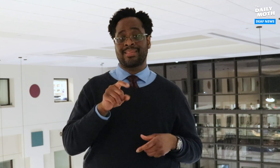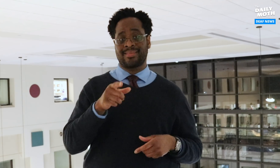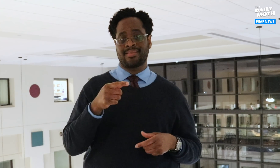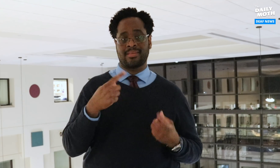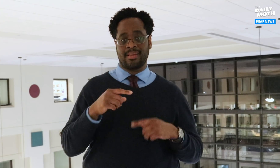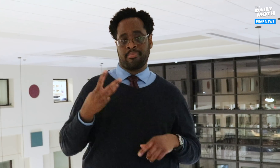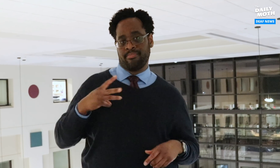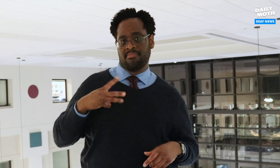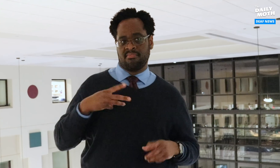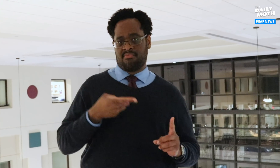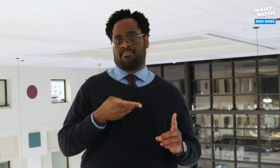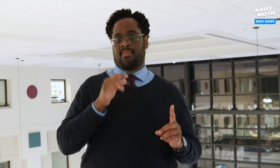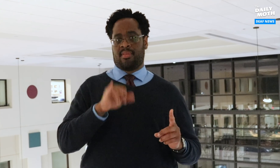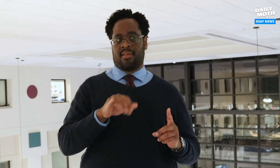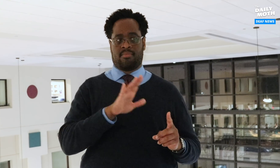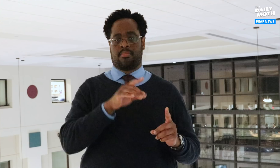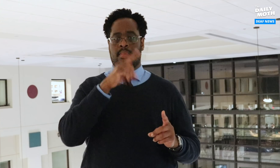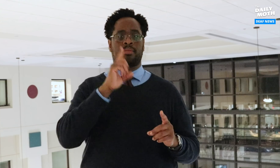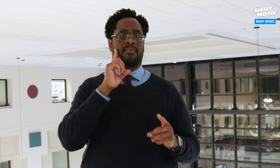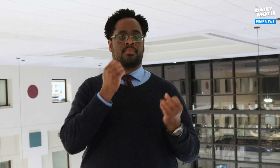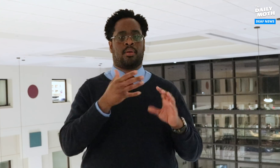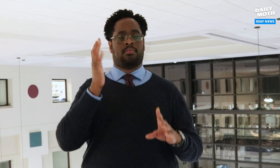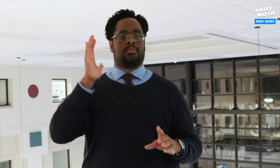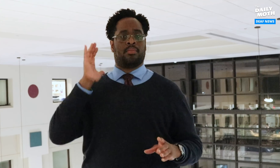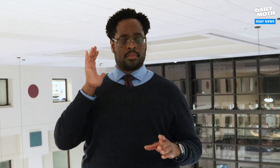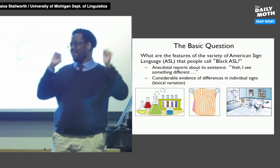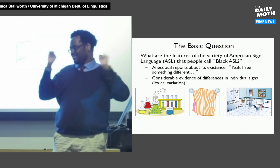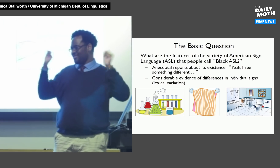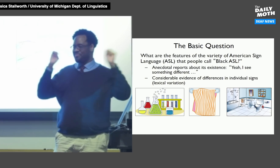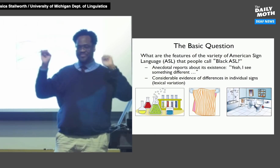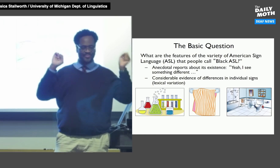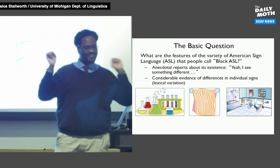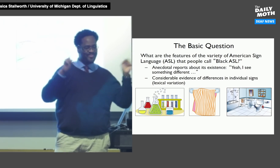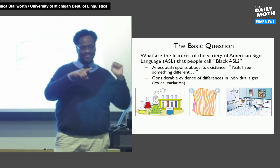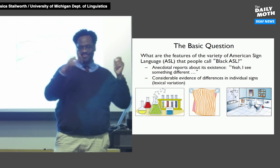Texas people sign this way (shows sign). That's what Black Deaf people signed in the past. (Shows sign).